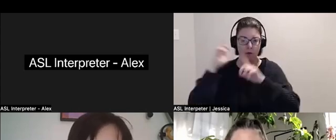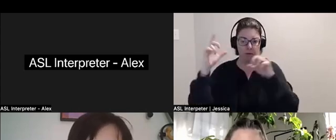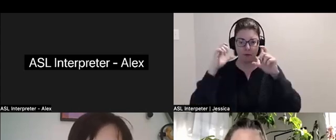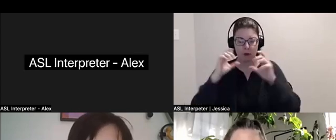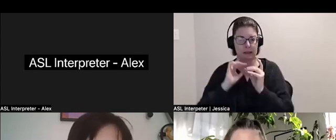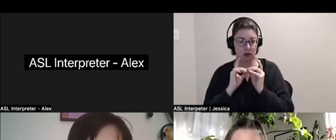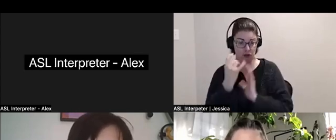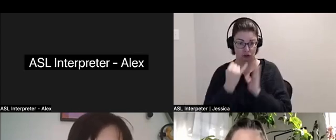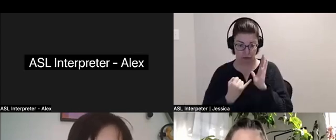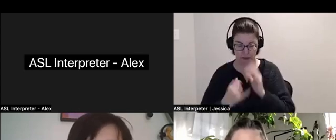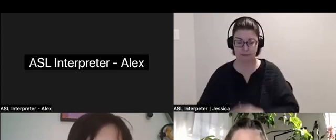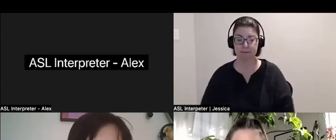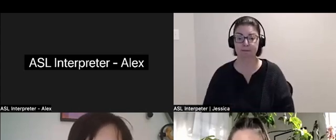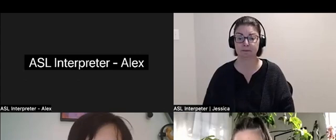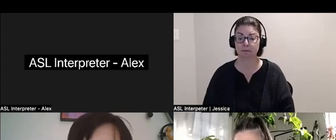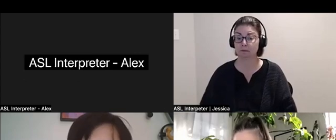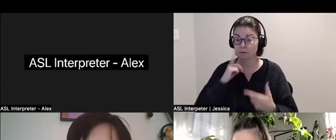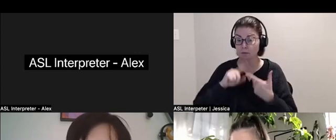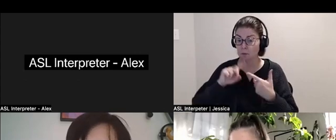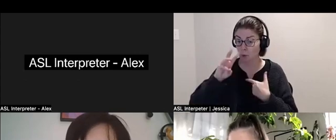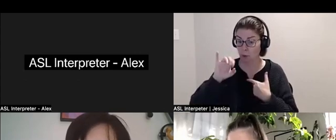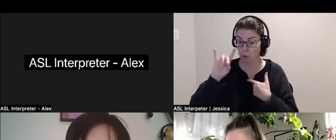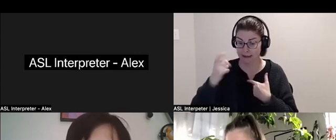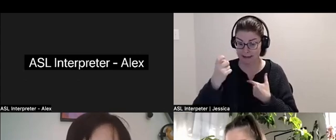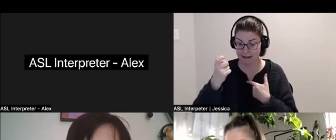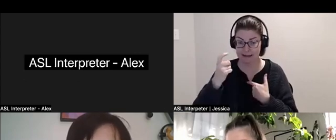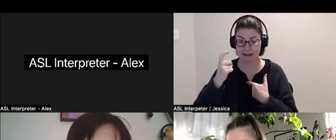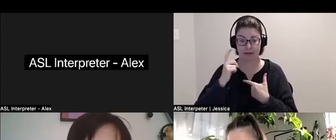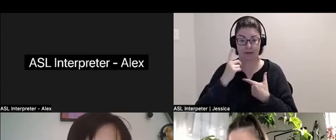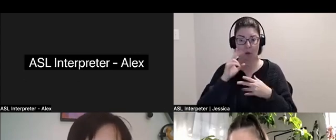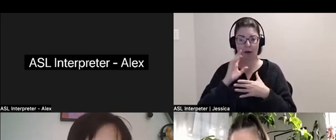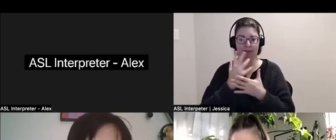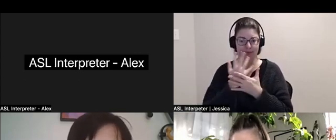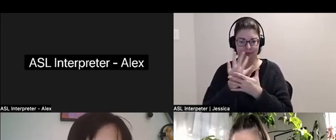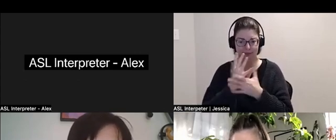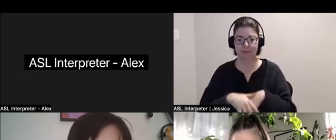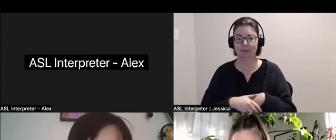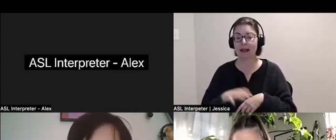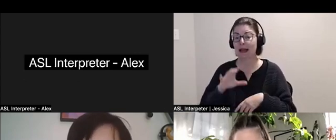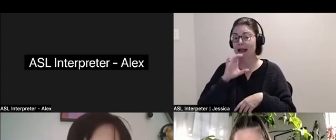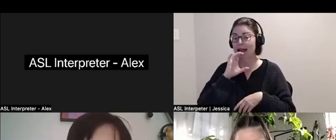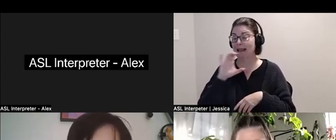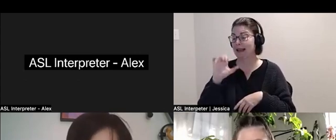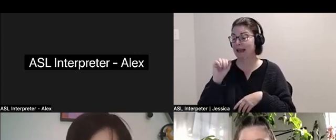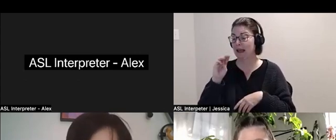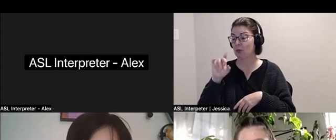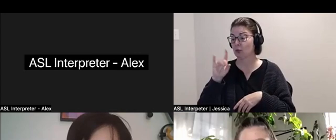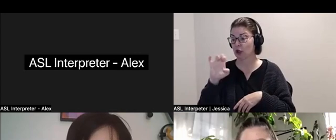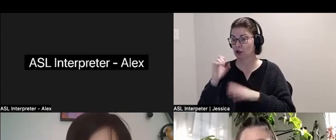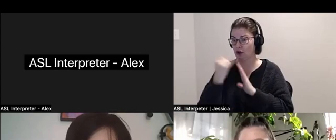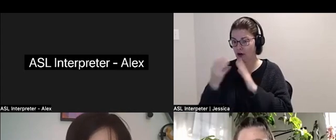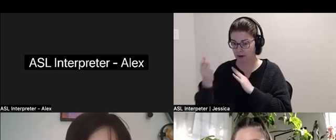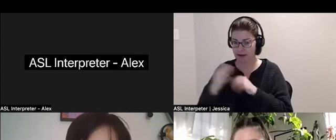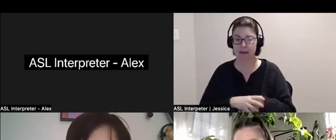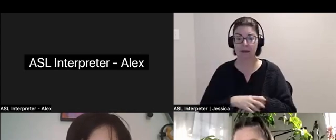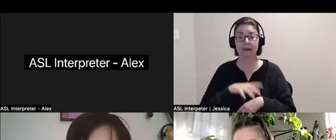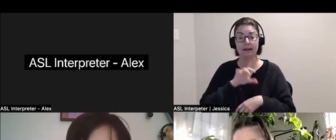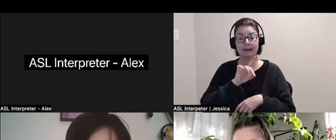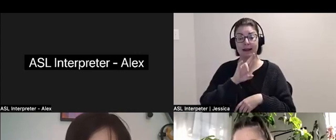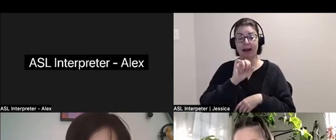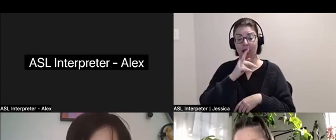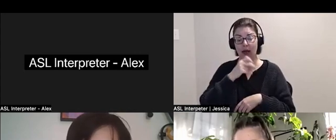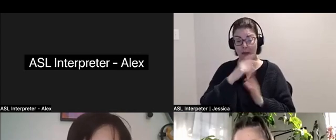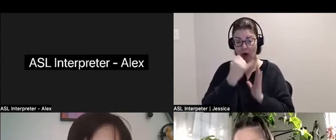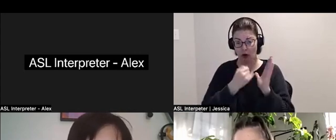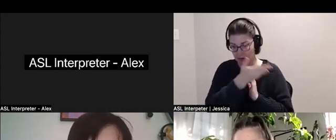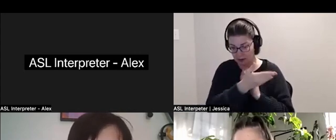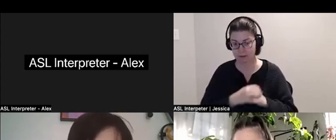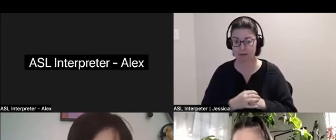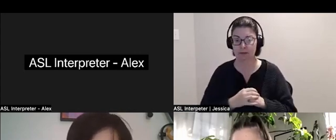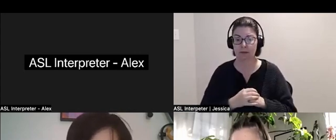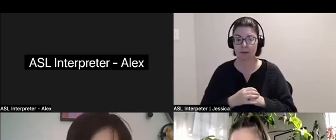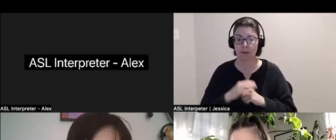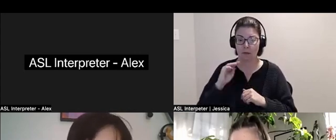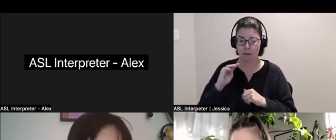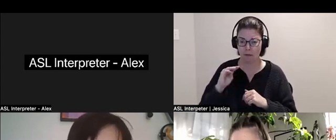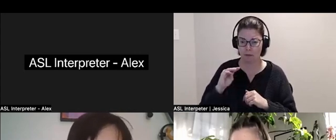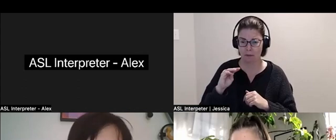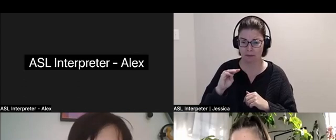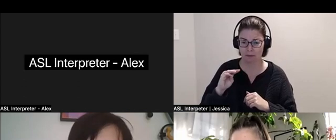WNDX festival of moving image, Cambridge Art Galleries, Dunlop Art Gallery, MOCA, PAVED Arts and A Space Gallery.